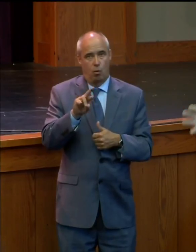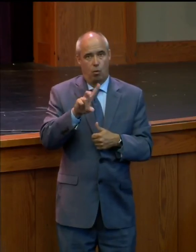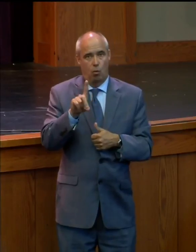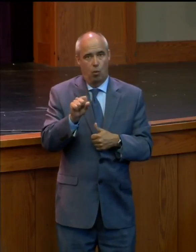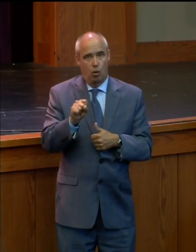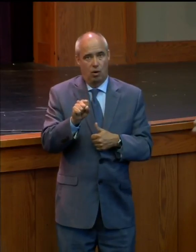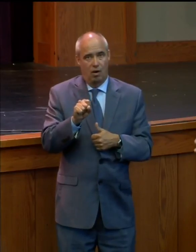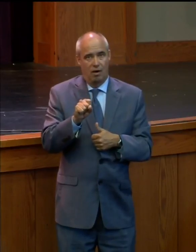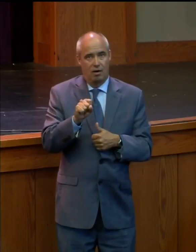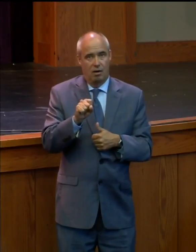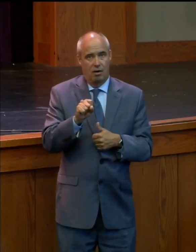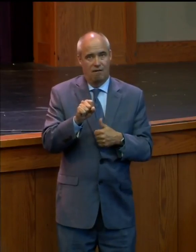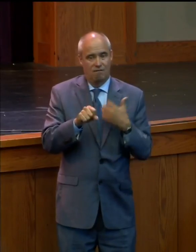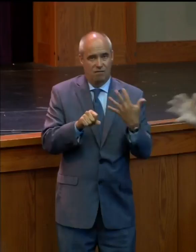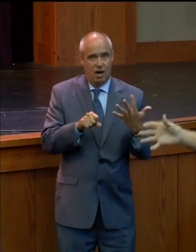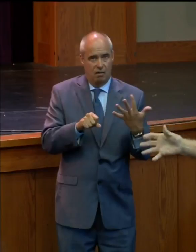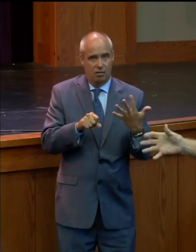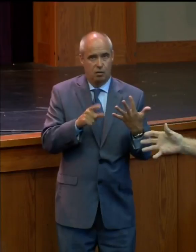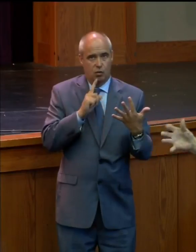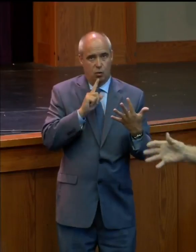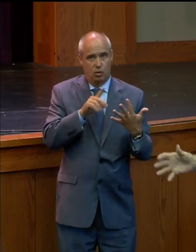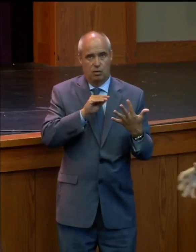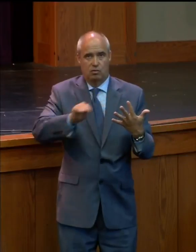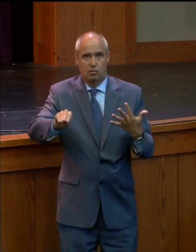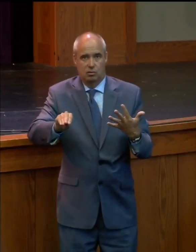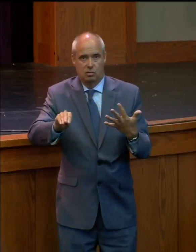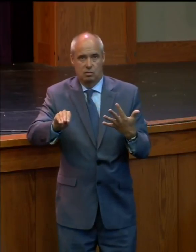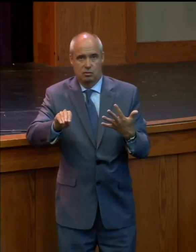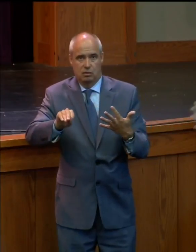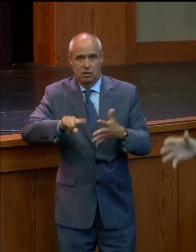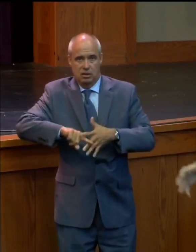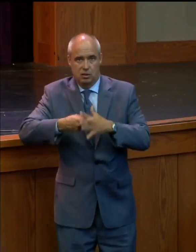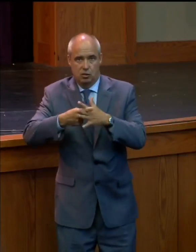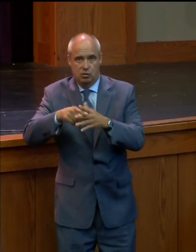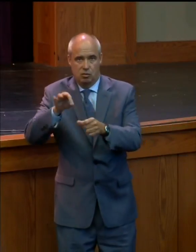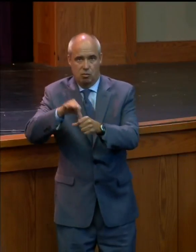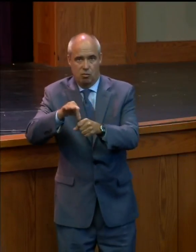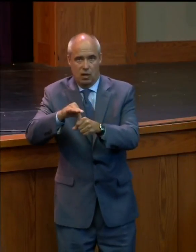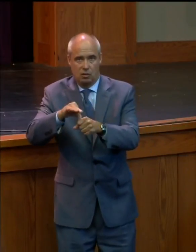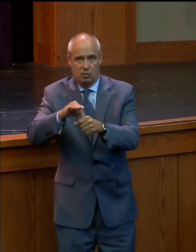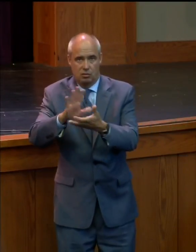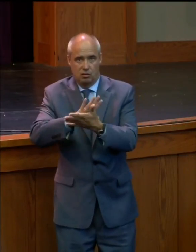SEEMS A BIT CUMBERSOME AND OVERLY RESTRICTIVE.